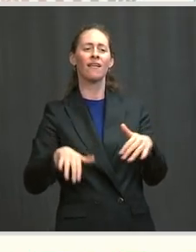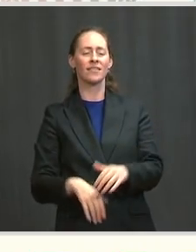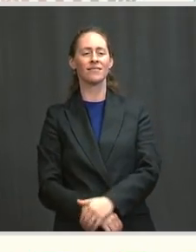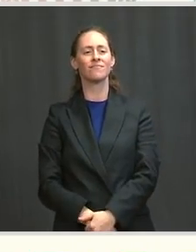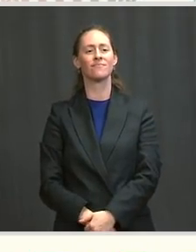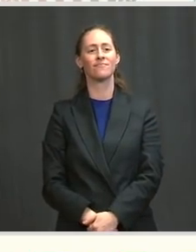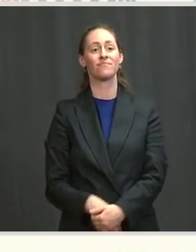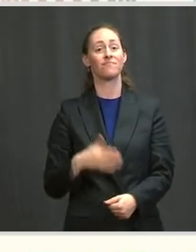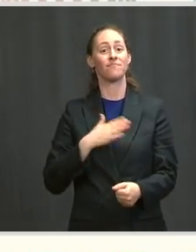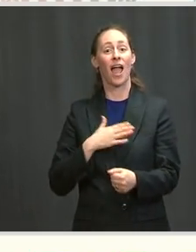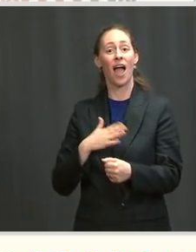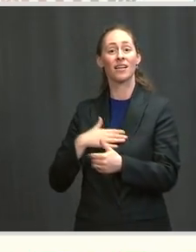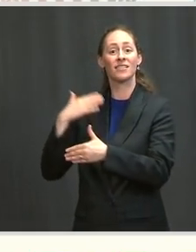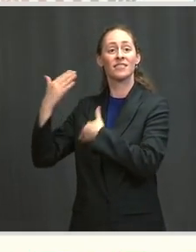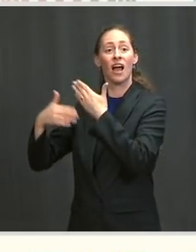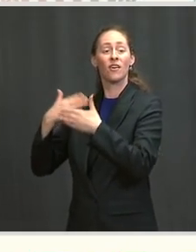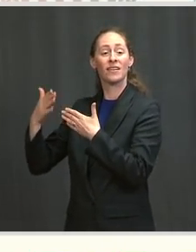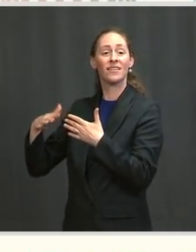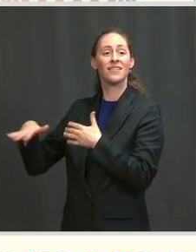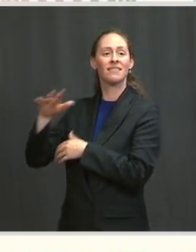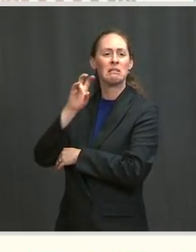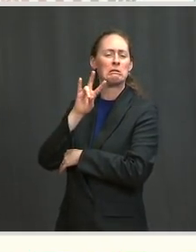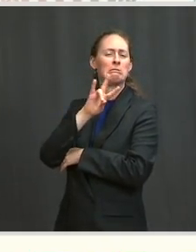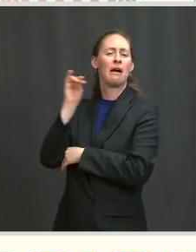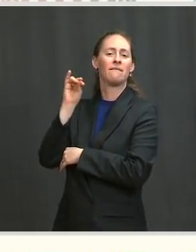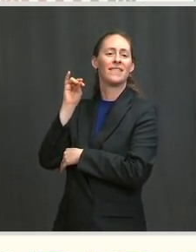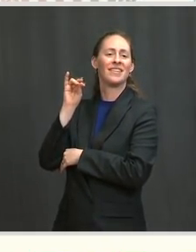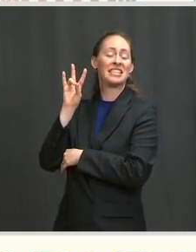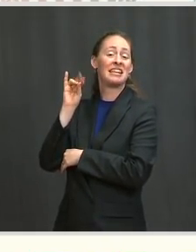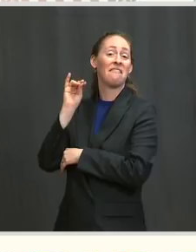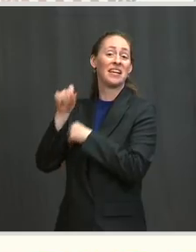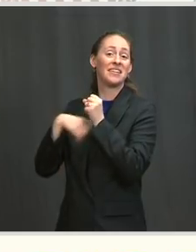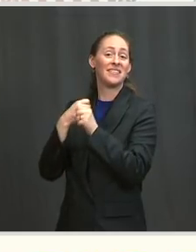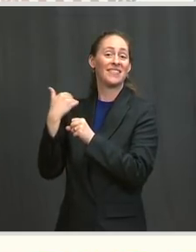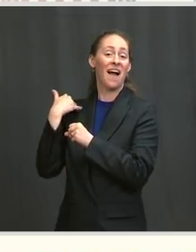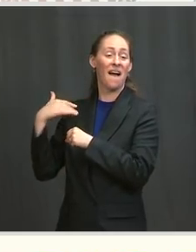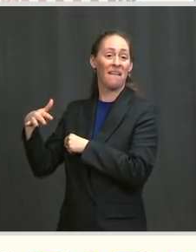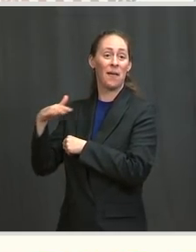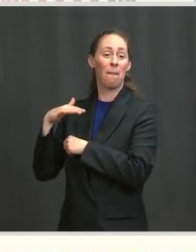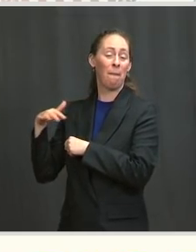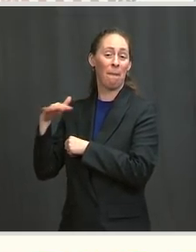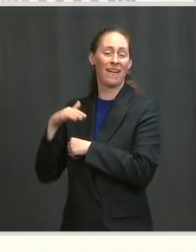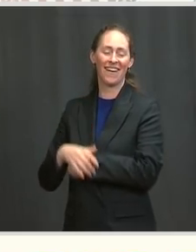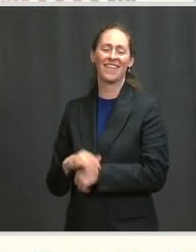270 years ago --